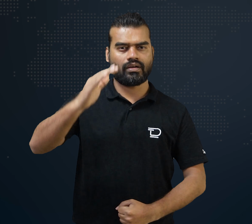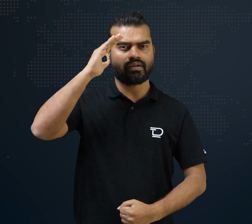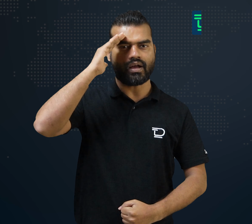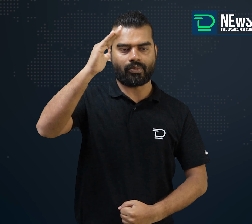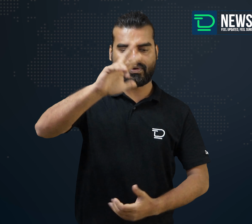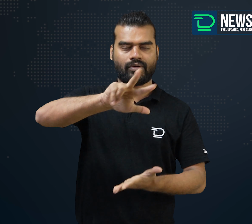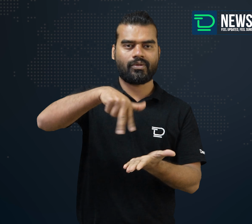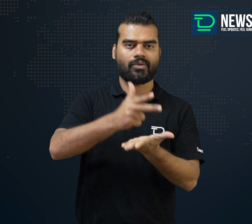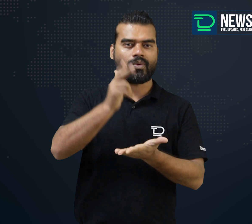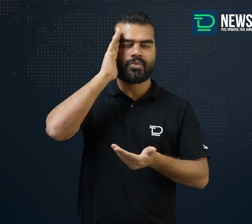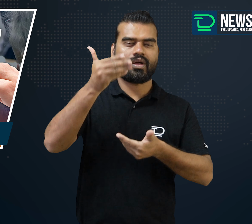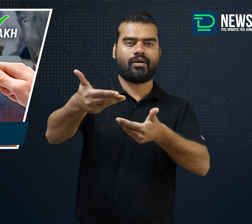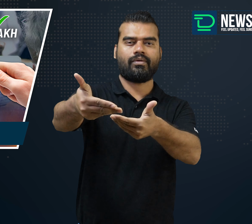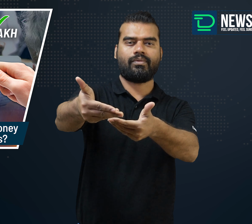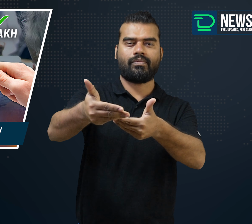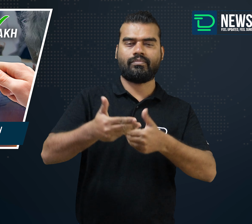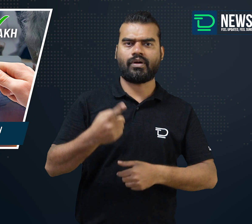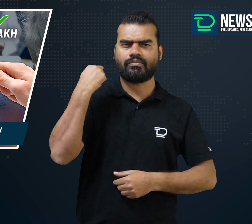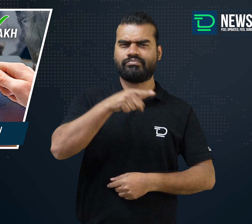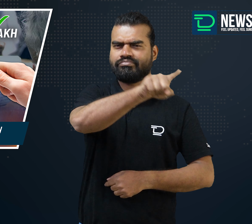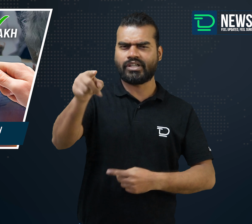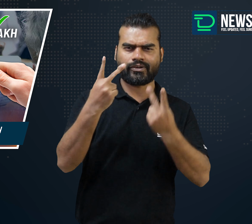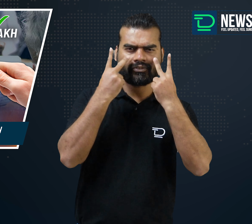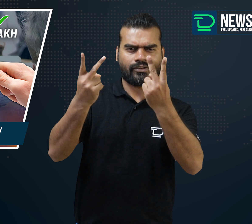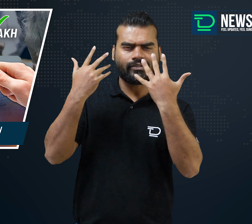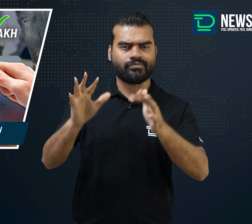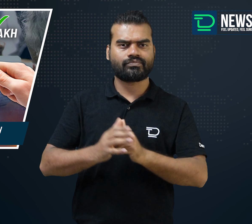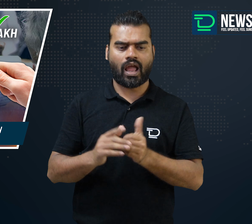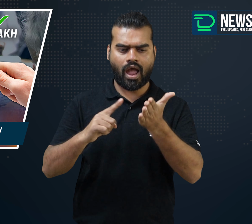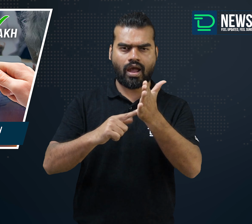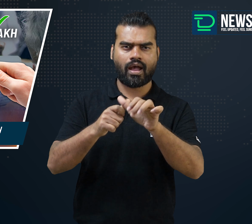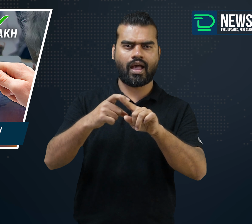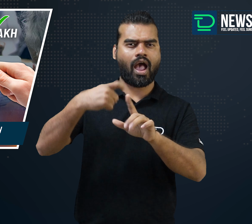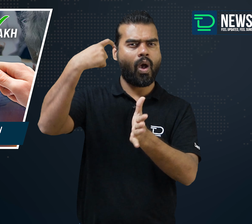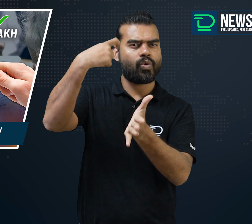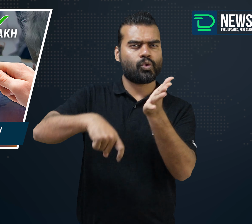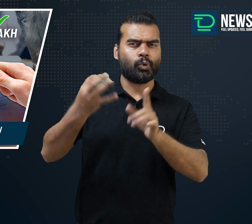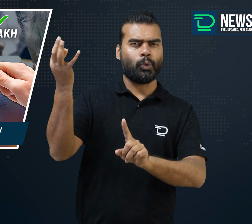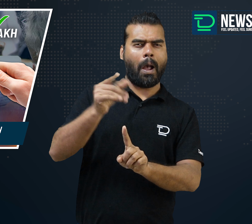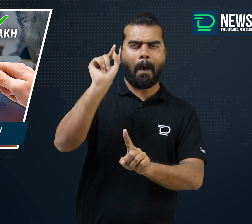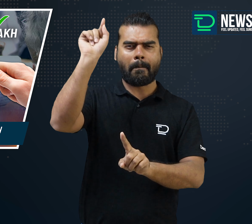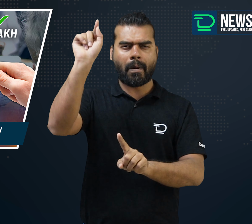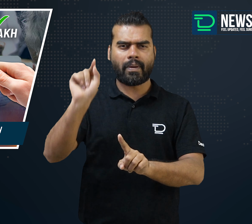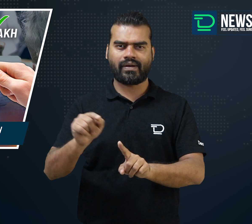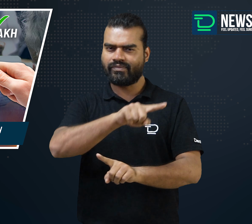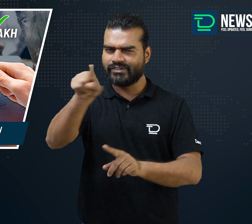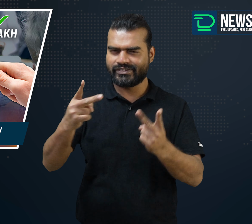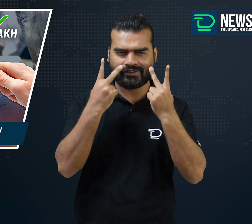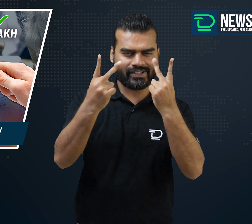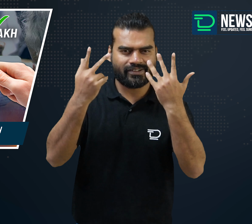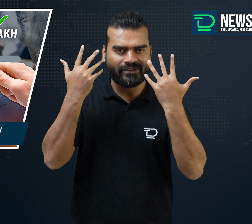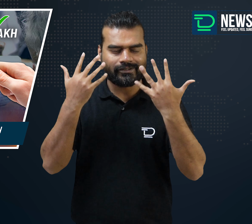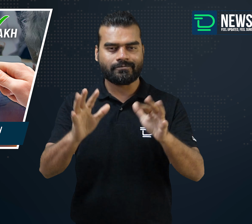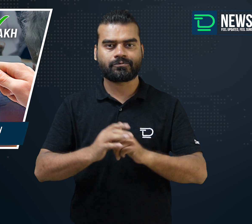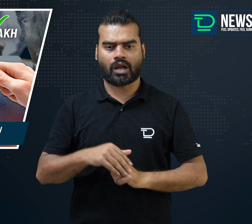Hi and welcome to Deaf Talks. Yesterday we saw new tax regulations.